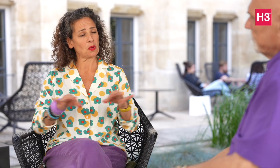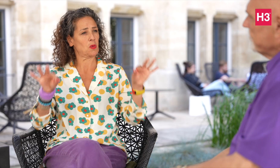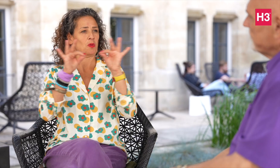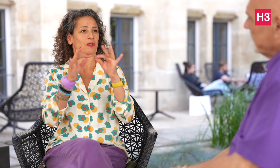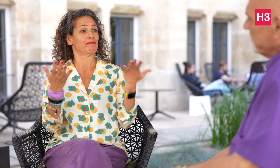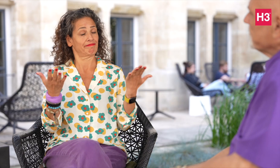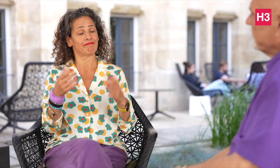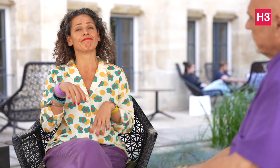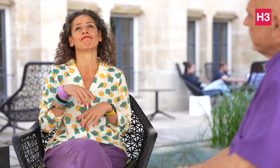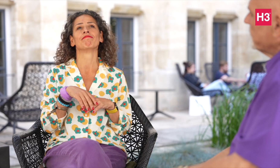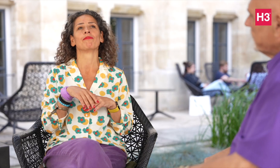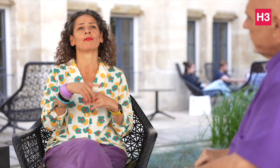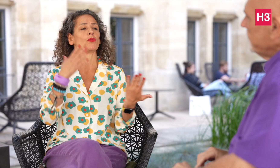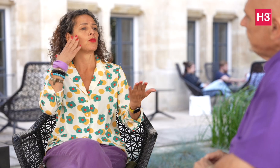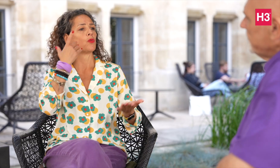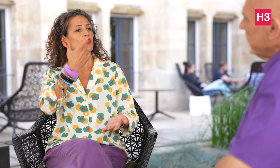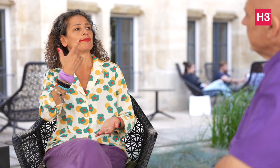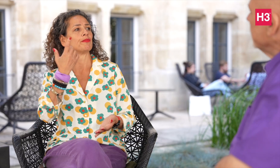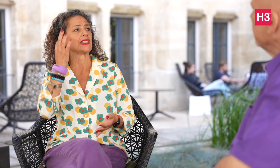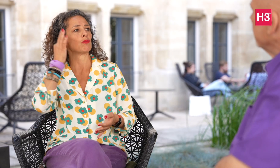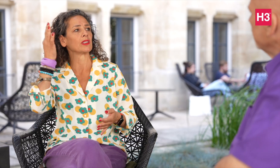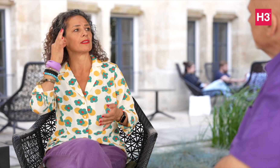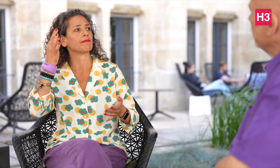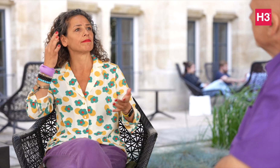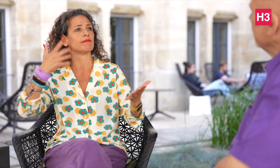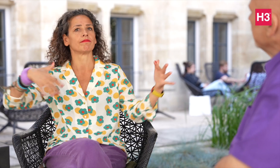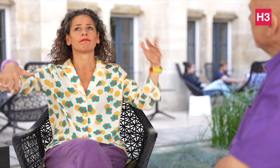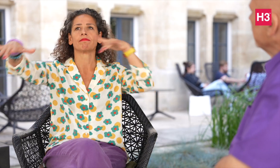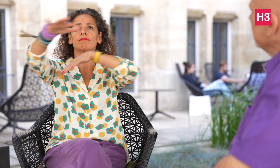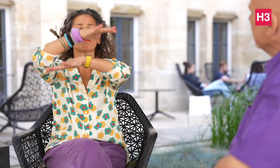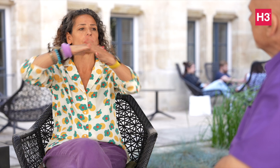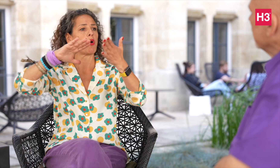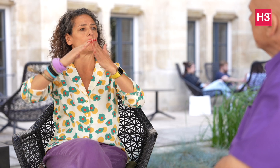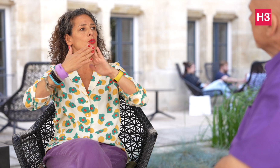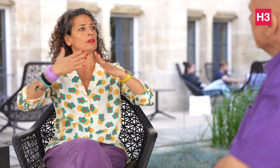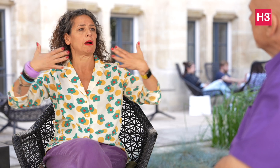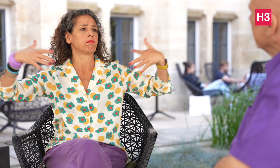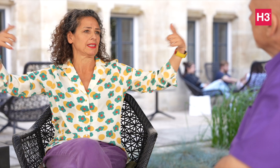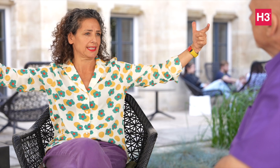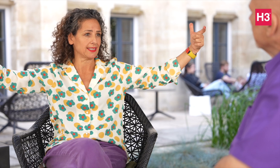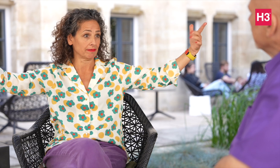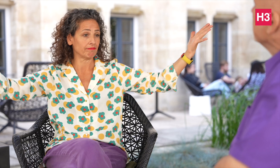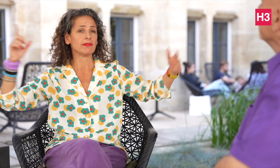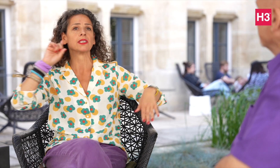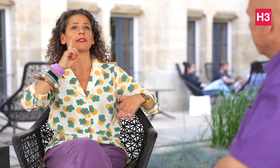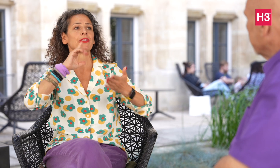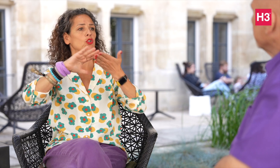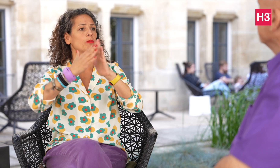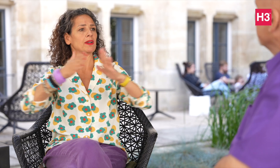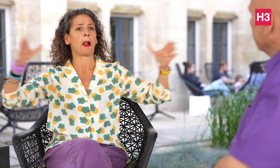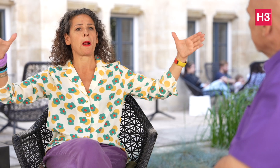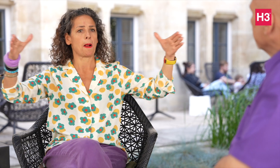The hearing community is huge, while the Deaf community is much smaller.